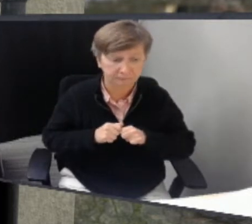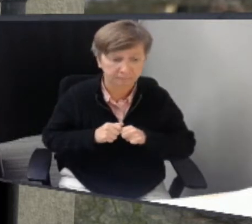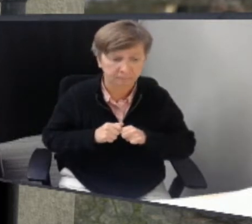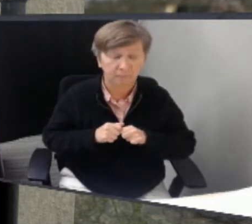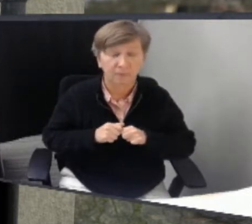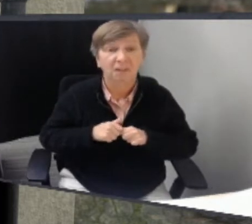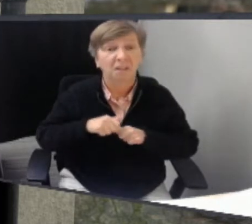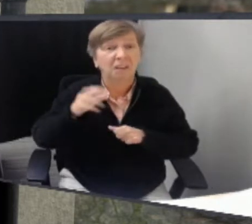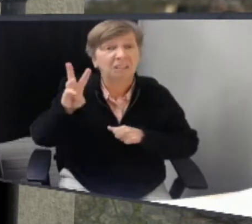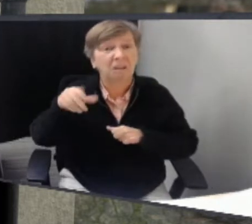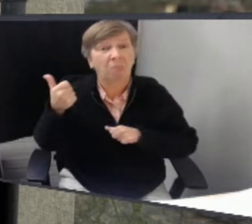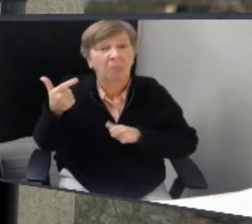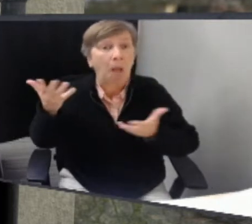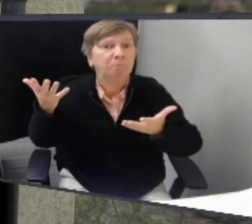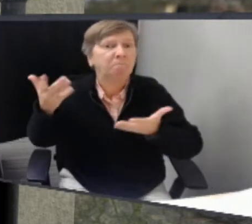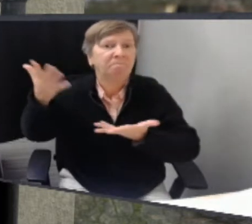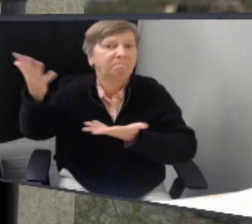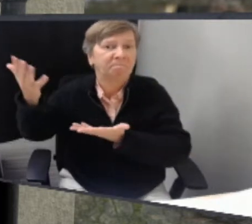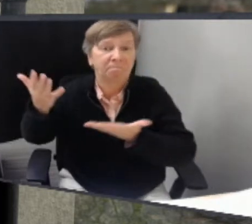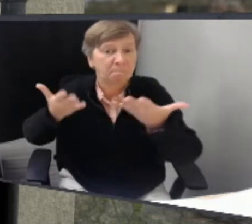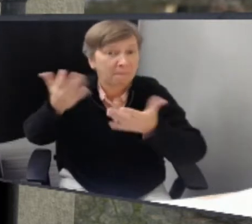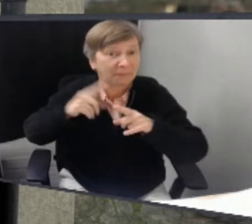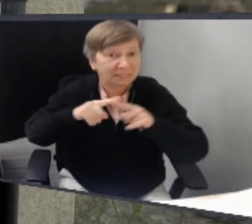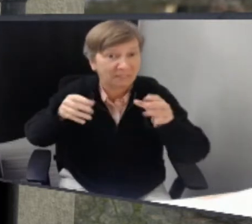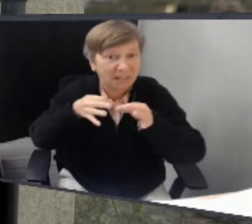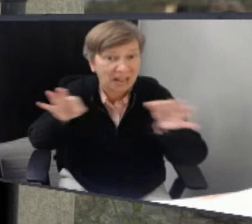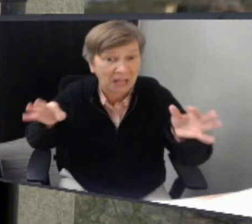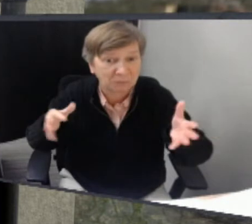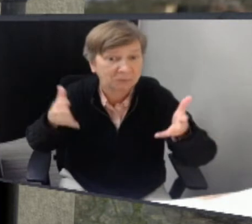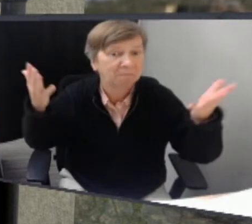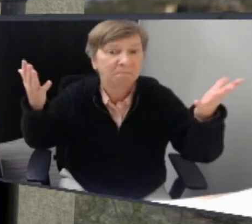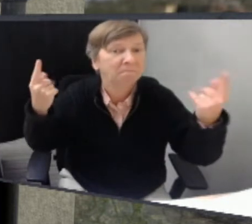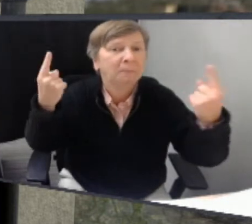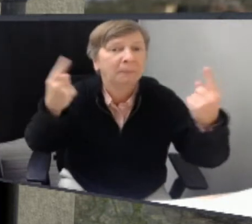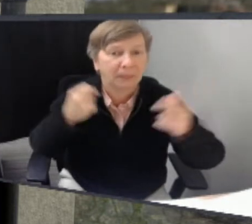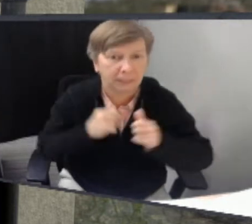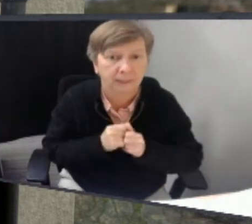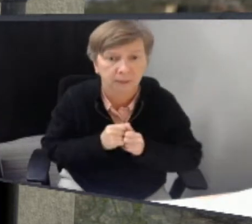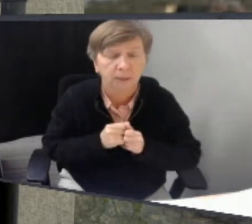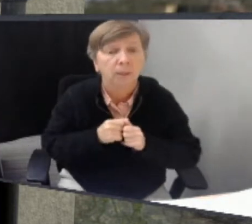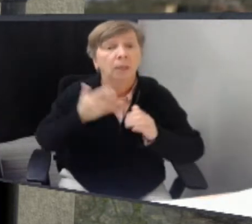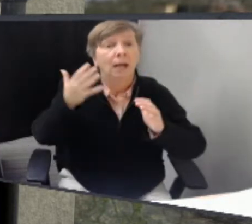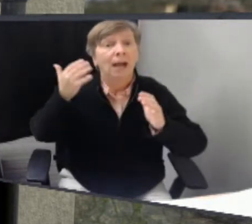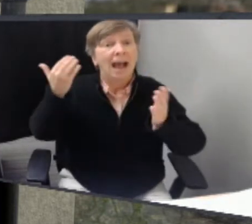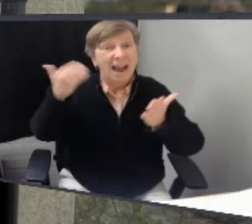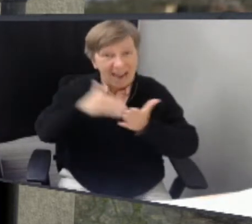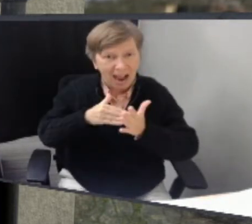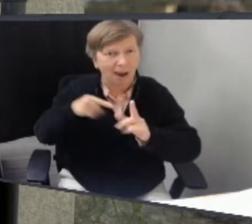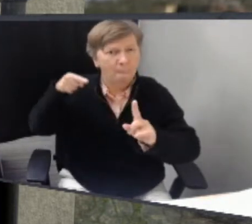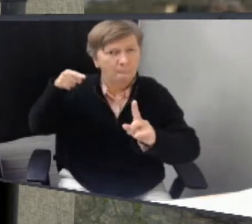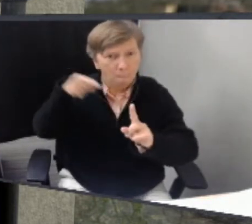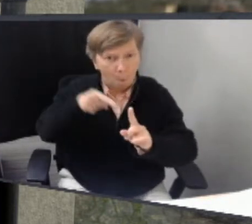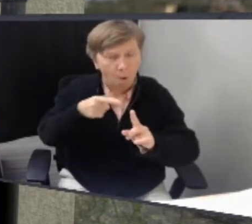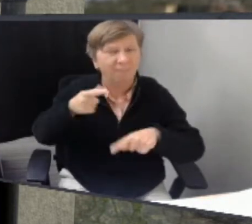language and sign language, and then 6% use other types of communication, maybe other languages, or